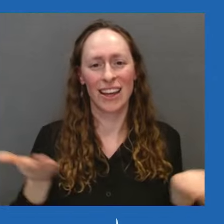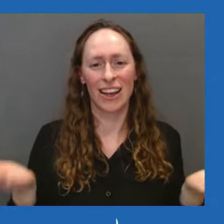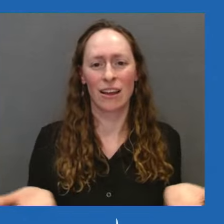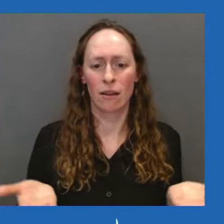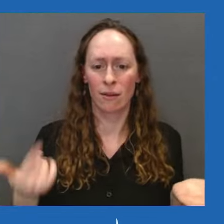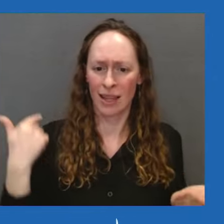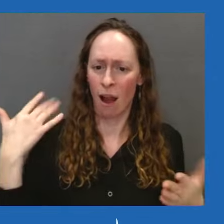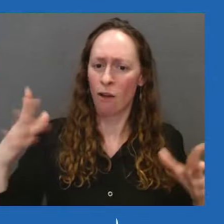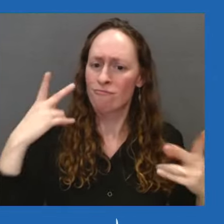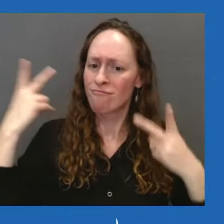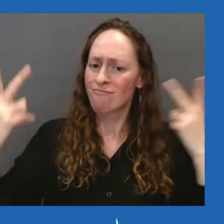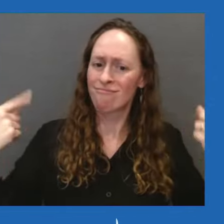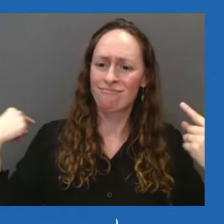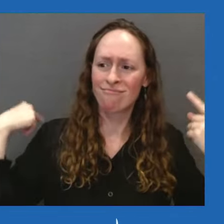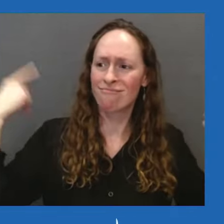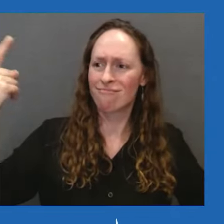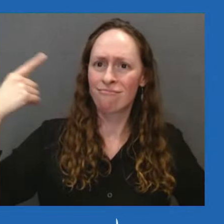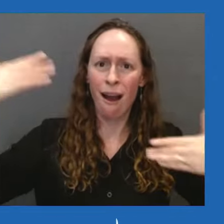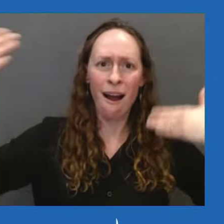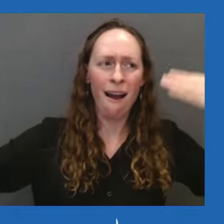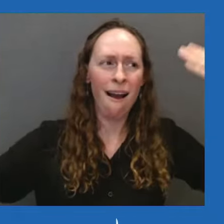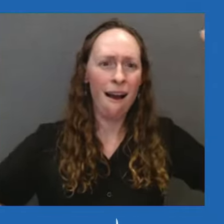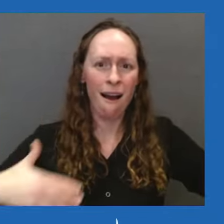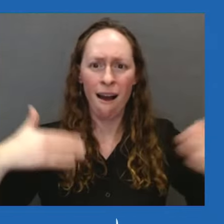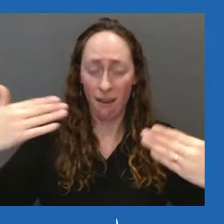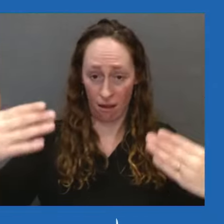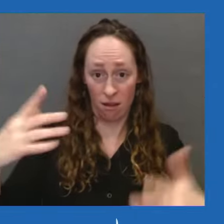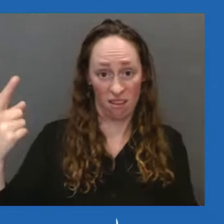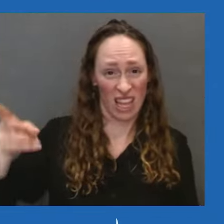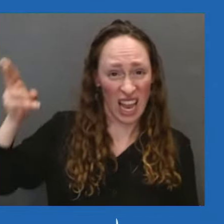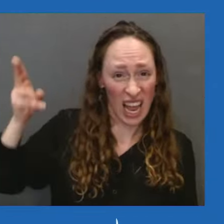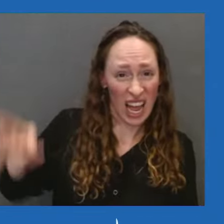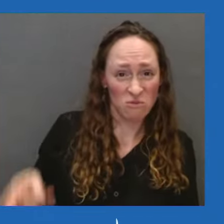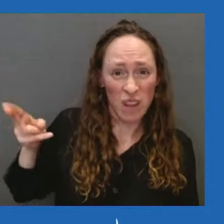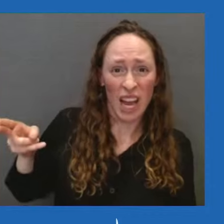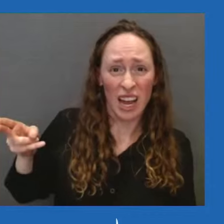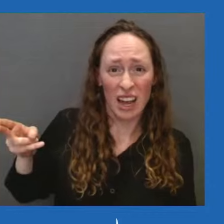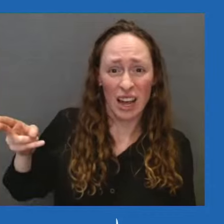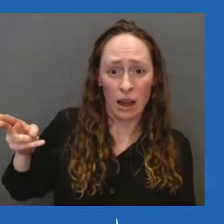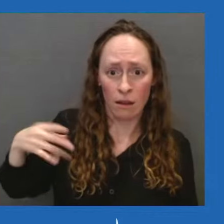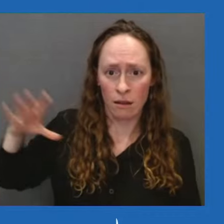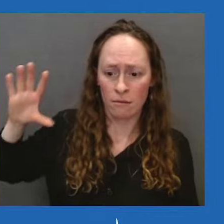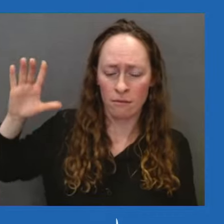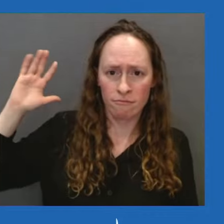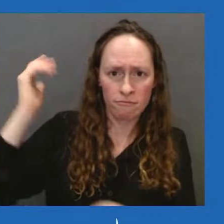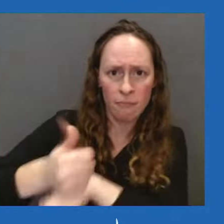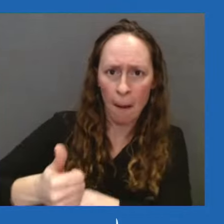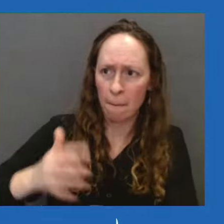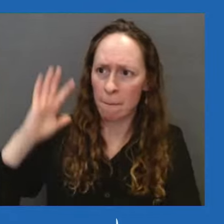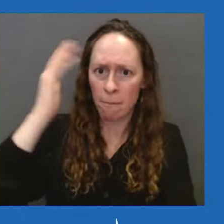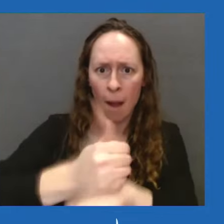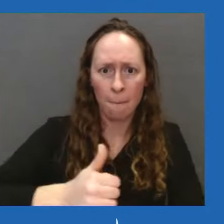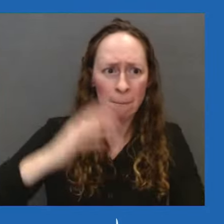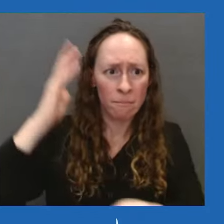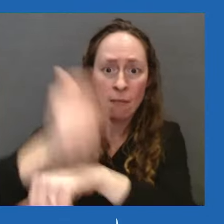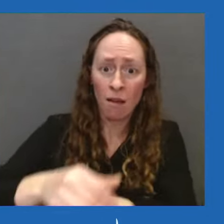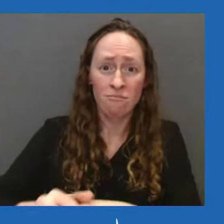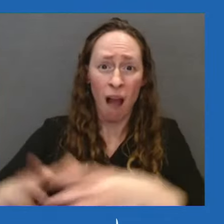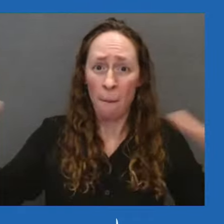that's attracted over $600 billion -- $600 billion in private investment from private companies in America